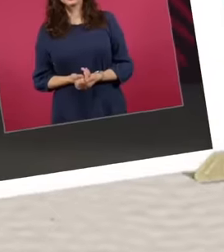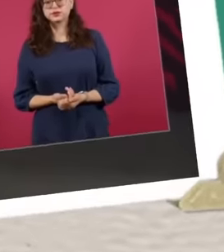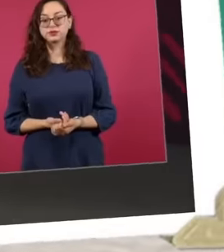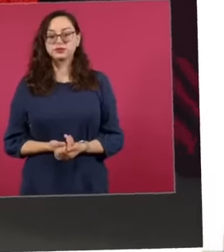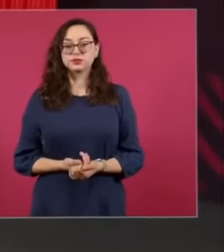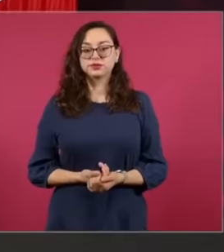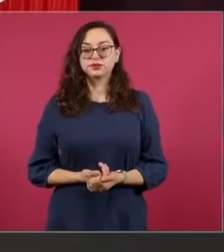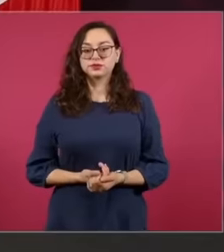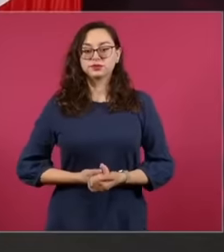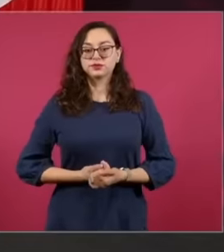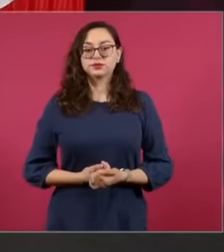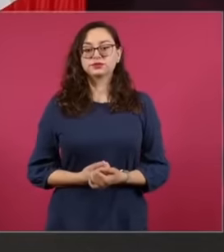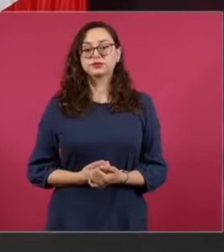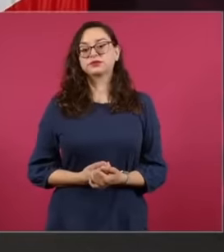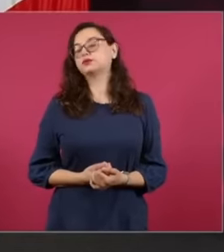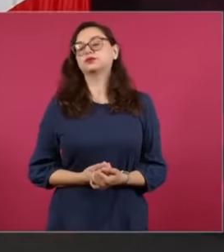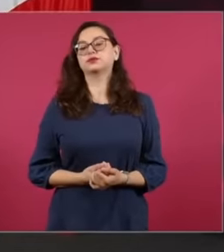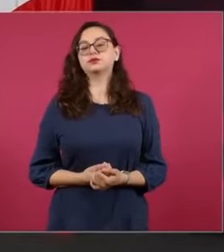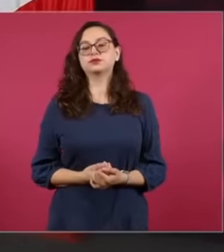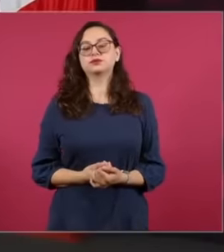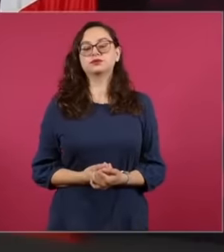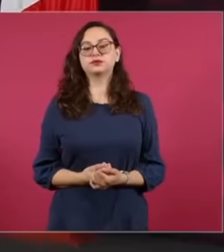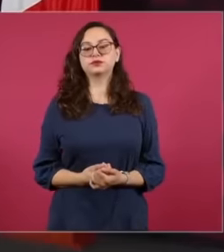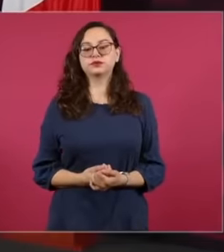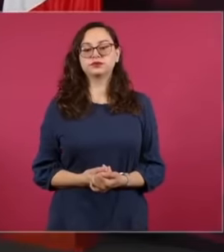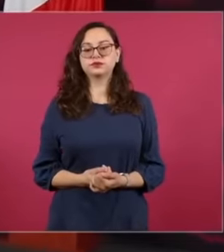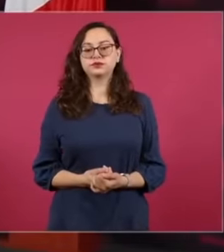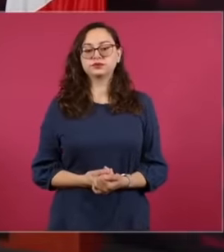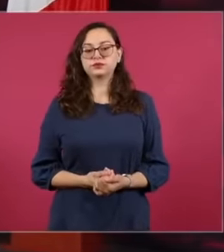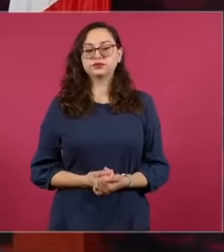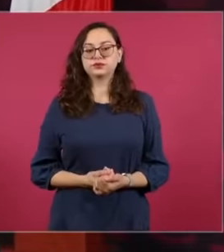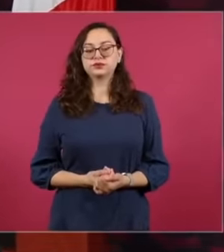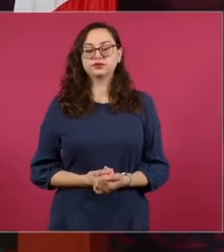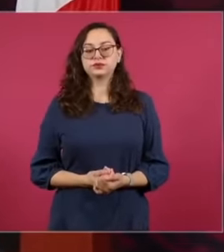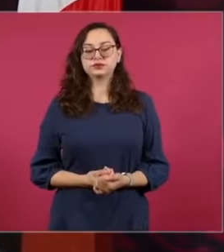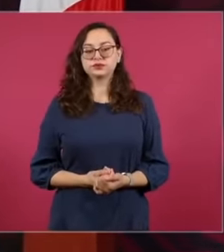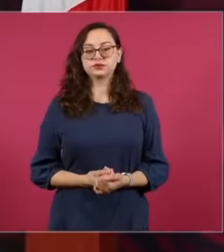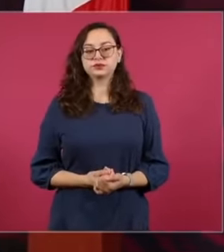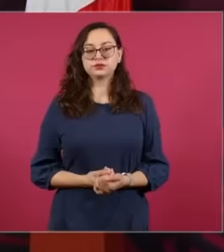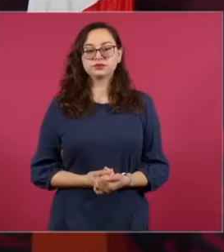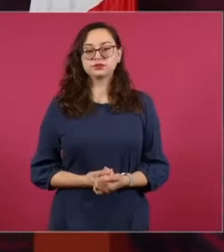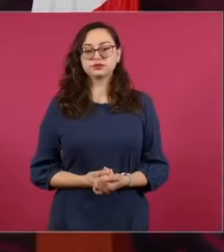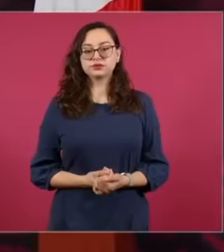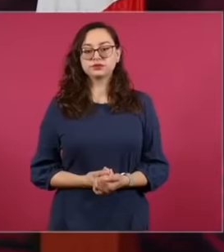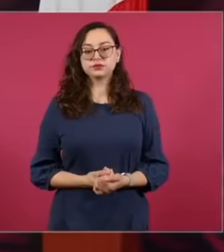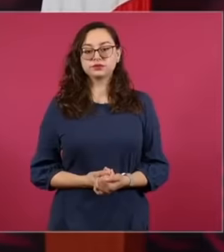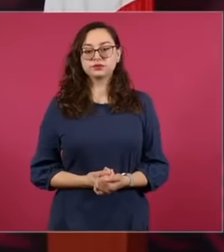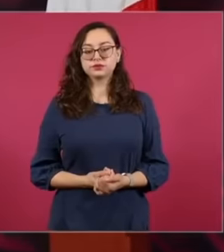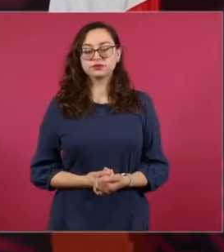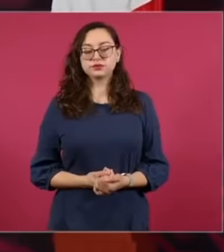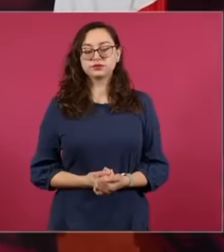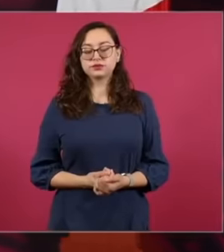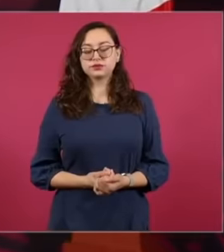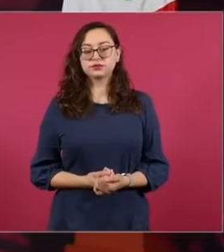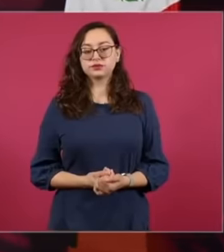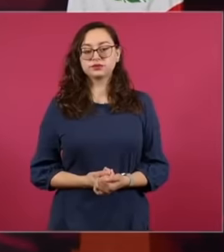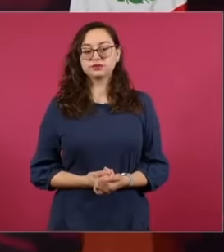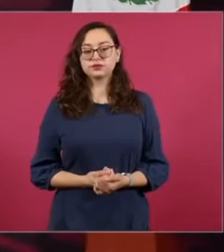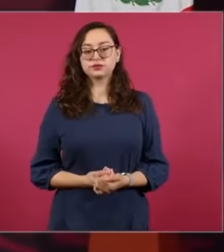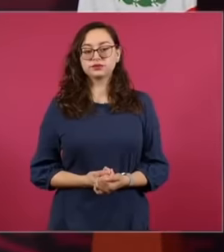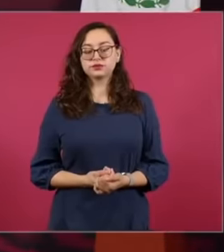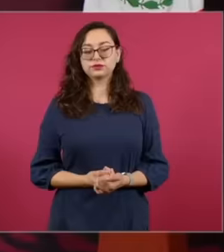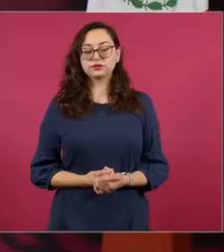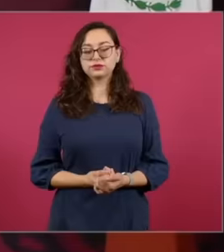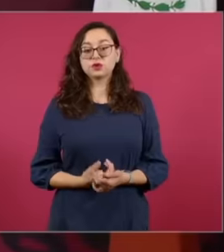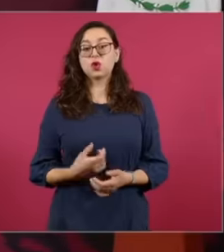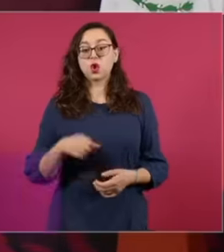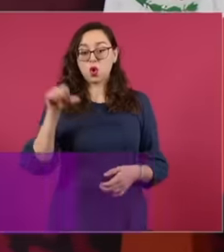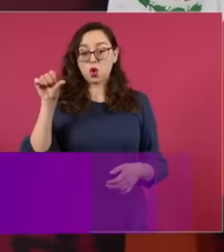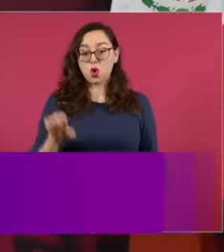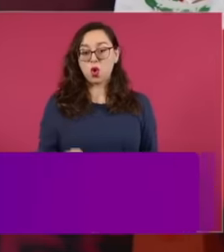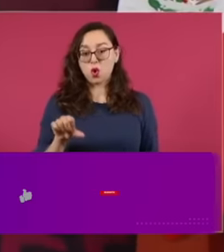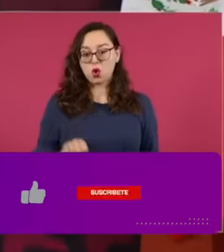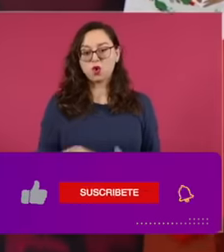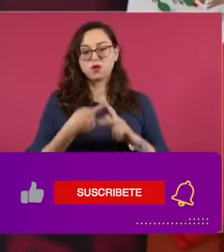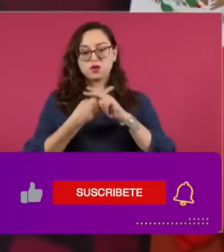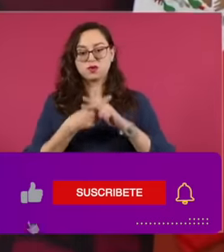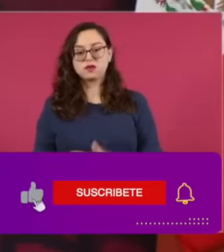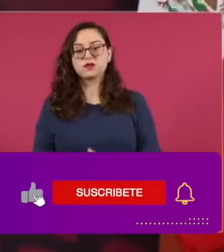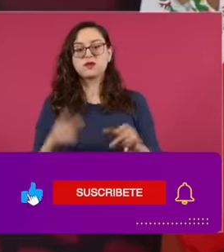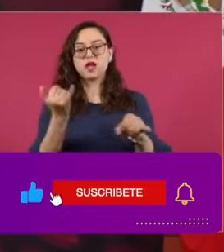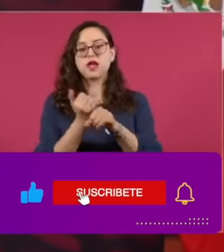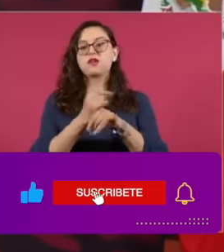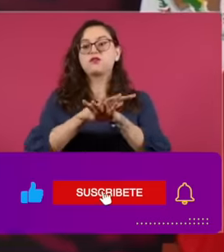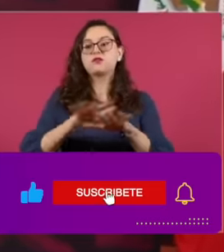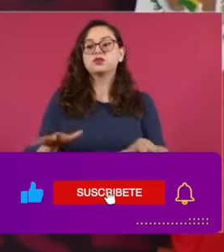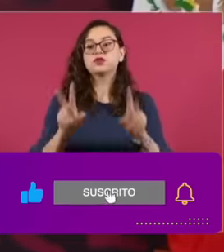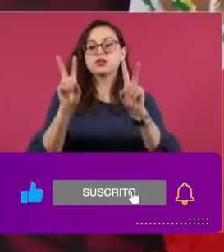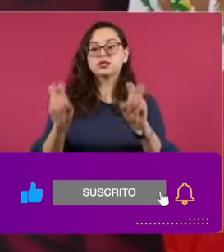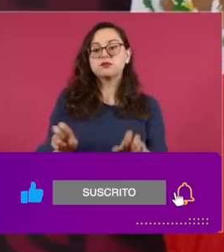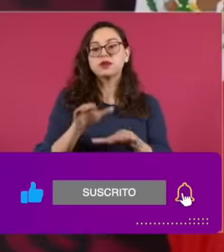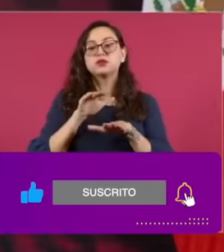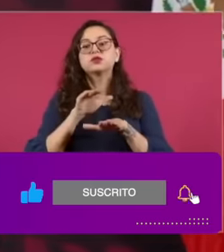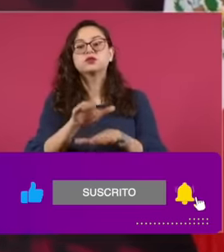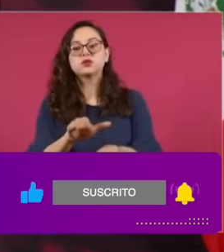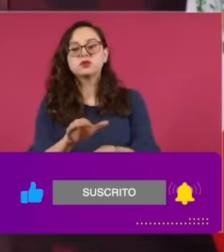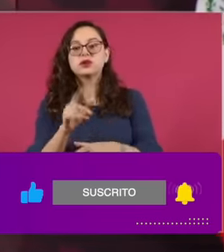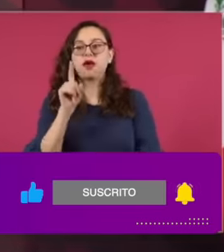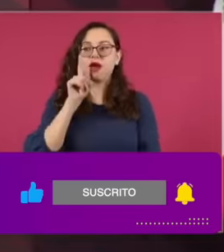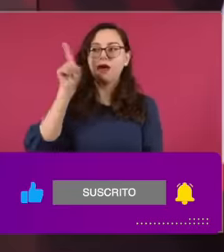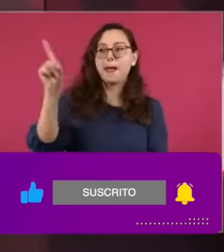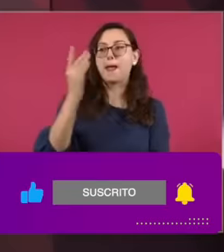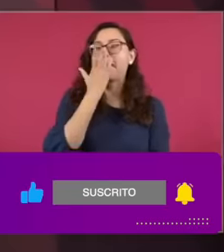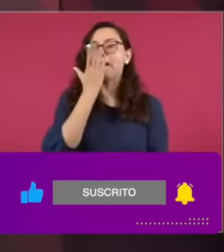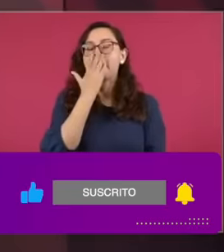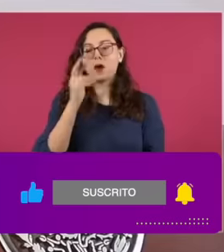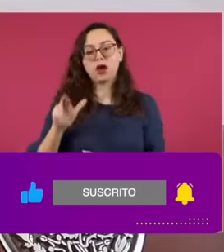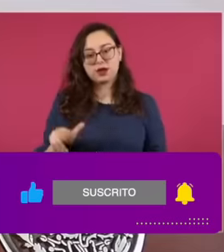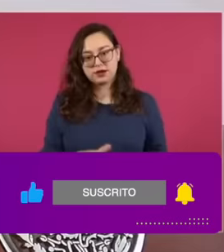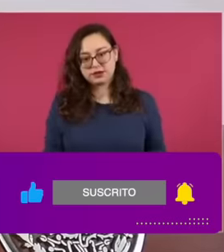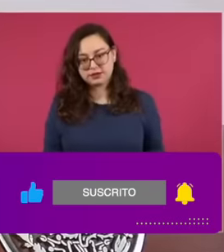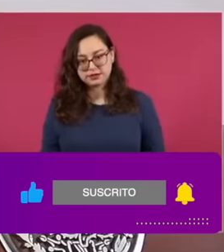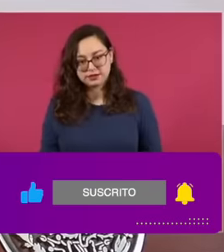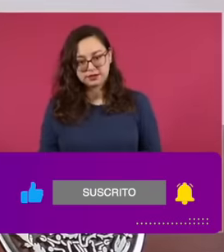let's go today to inform you about uh the contamination of the Sonora River, there was a proposal